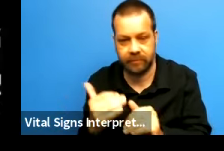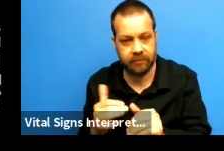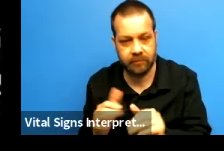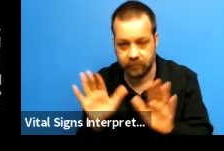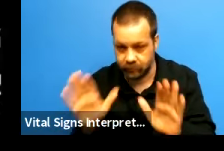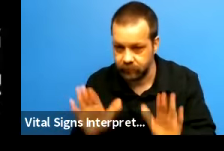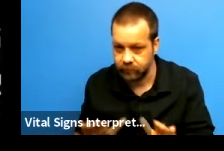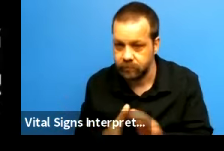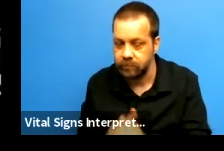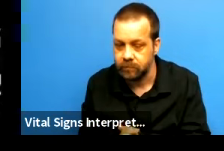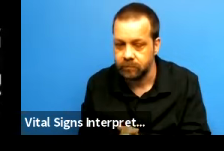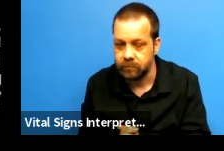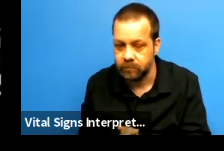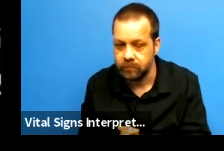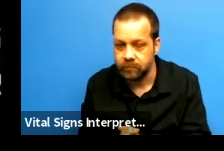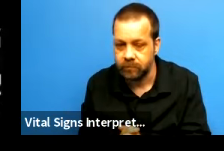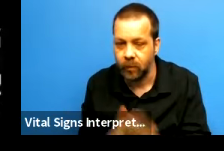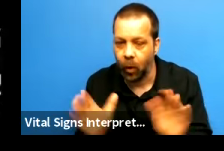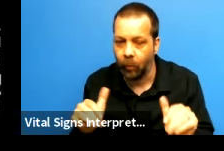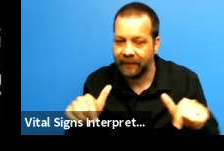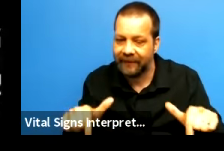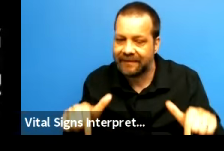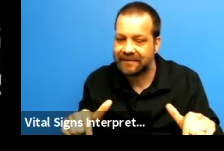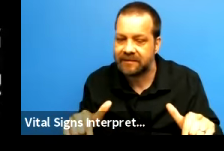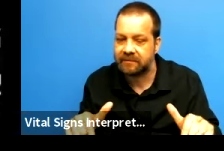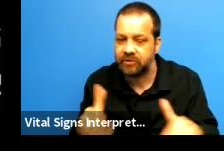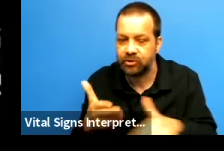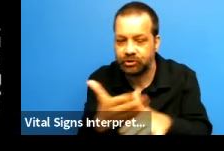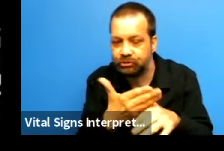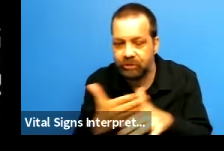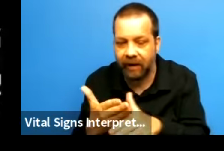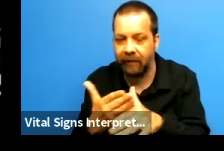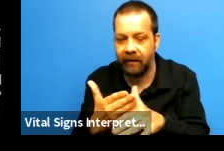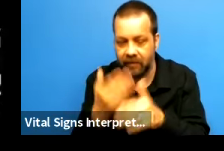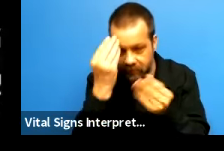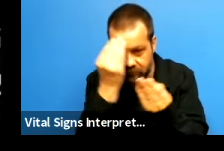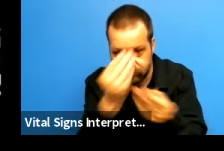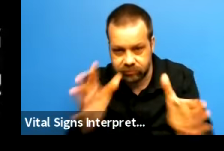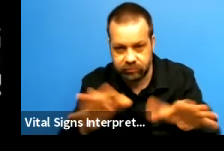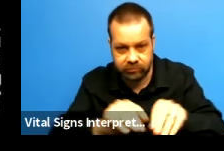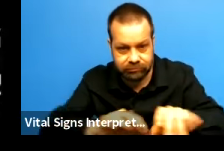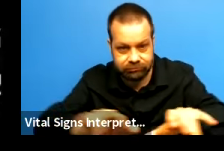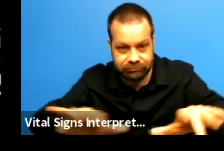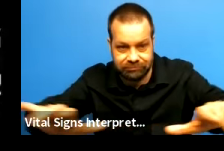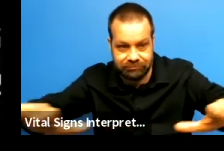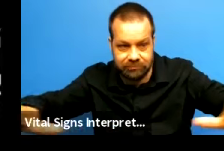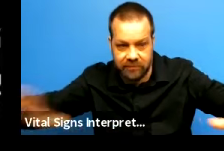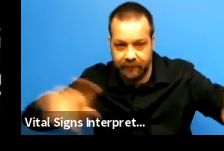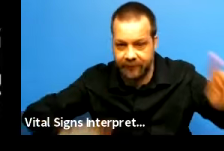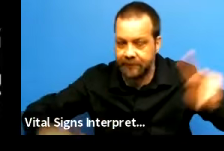We do hope this is something that you will help share and get the information out there. Liz, awesome job.